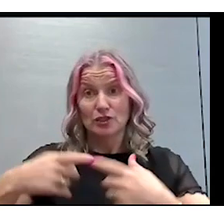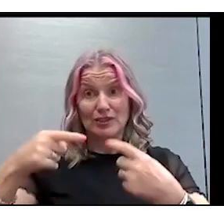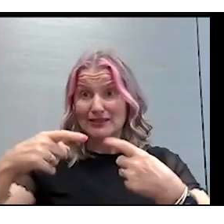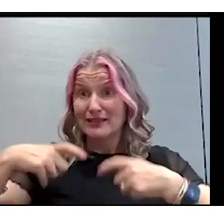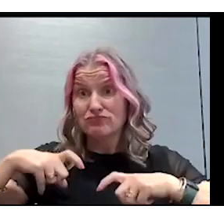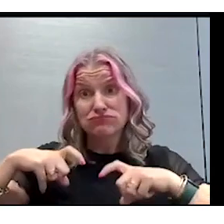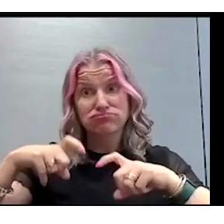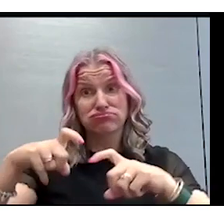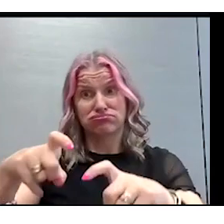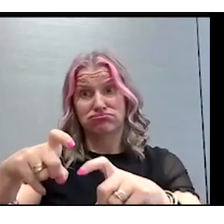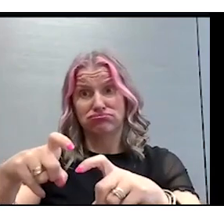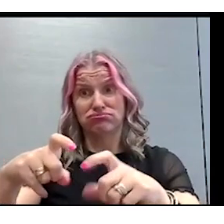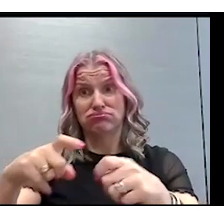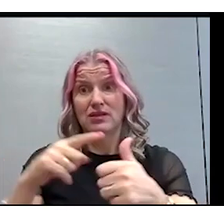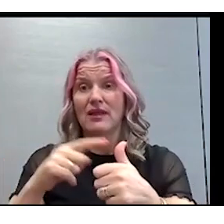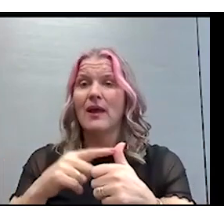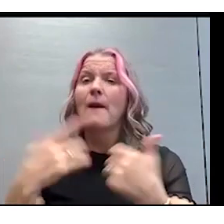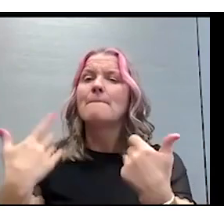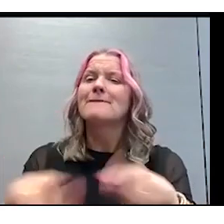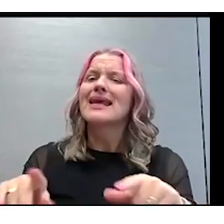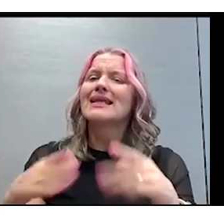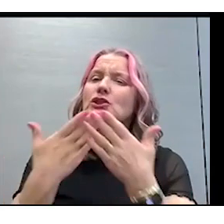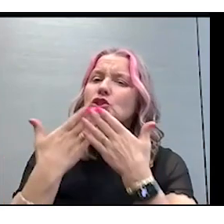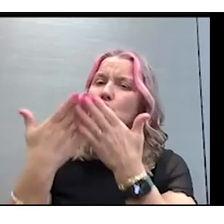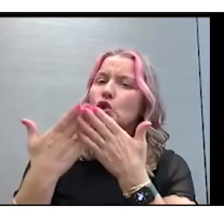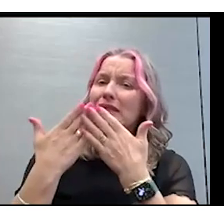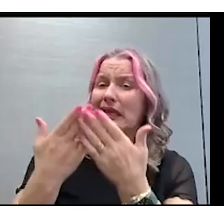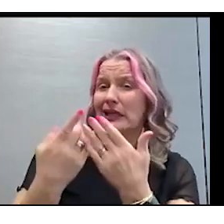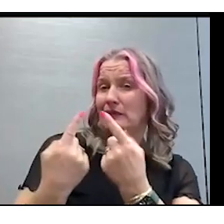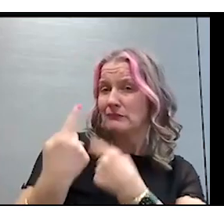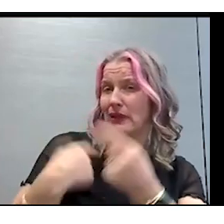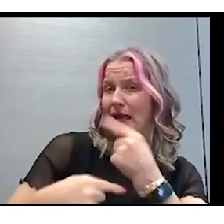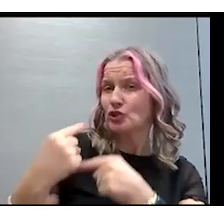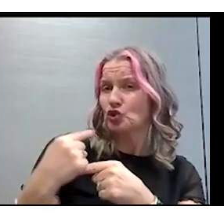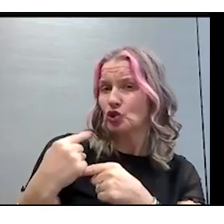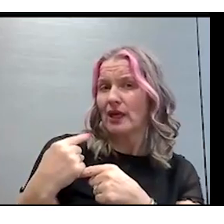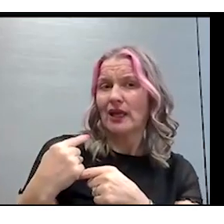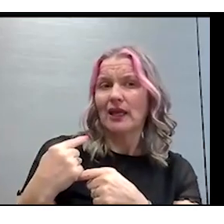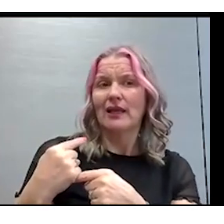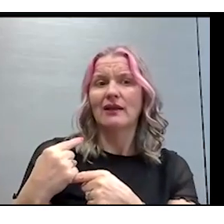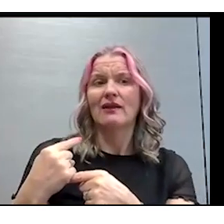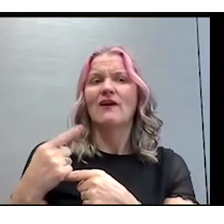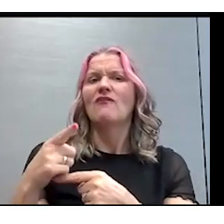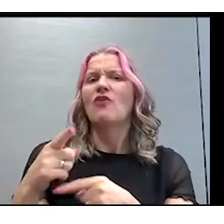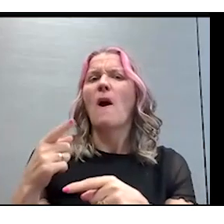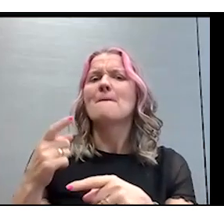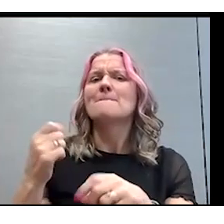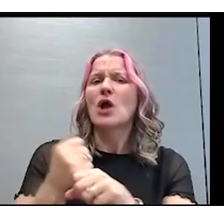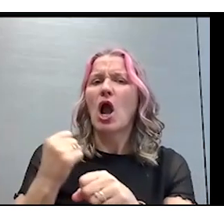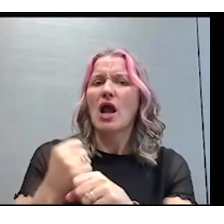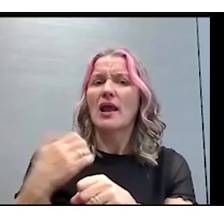And there was a study last year from Gartner that was talking about the fact that 80%